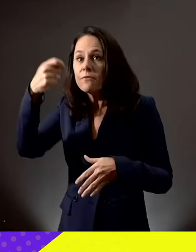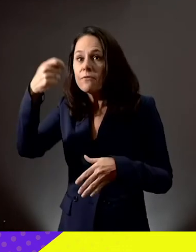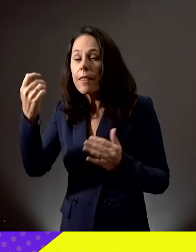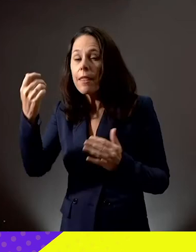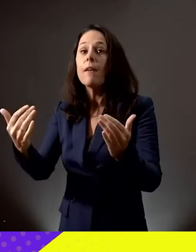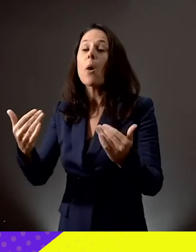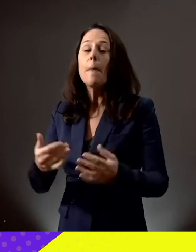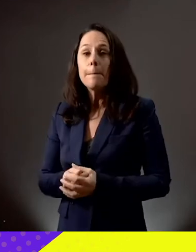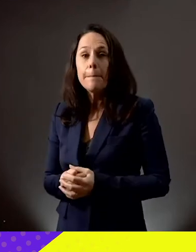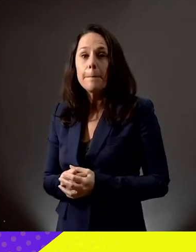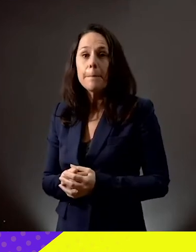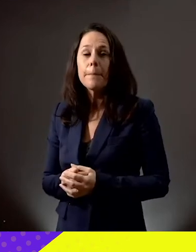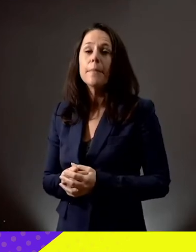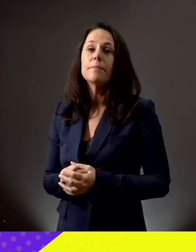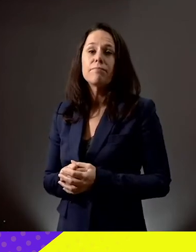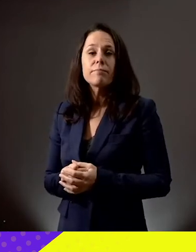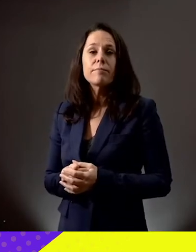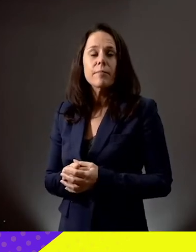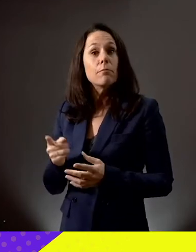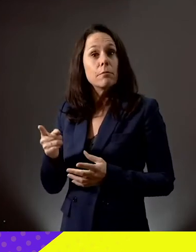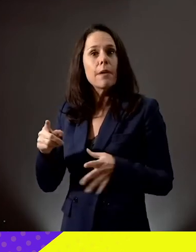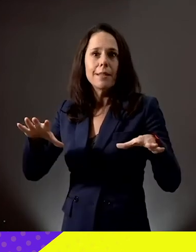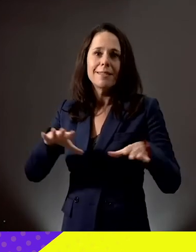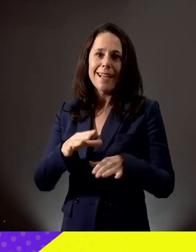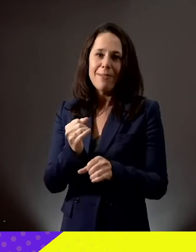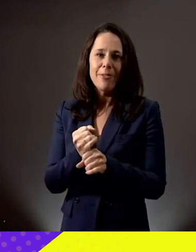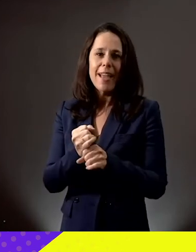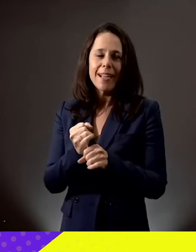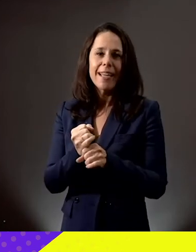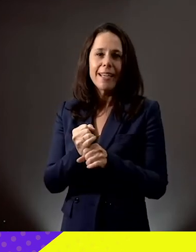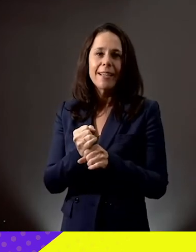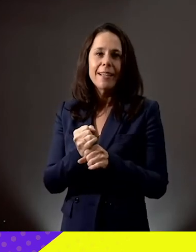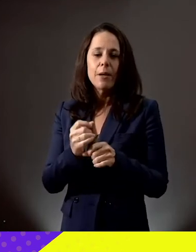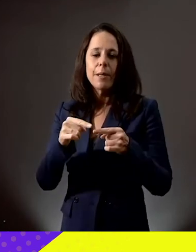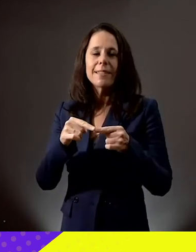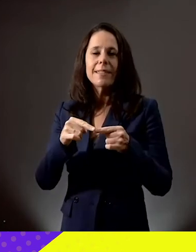And by the way, it's a collaboration with Nextworker.